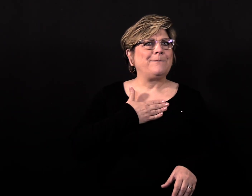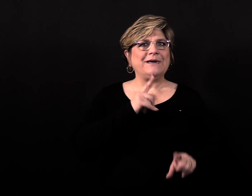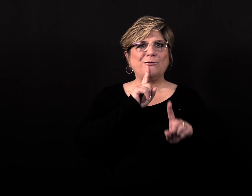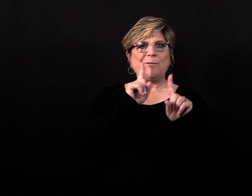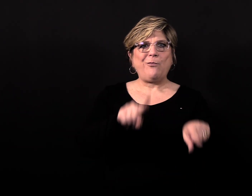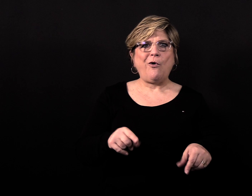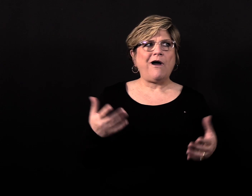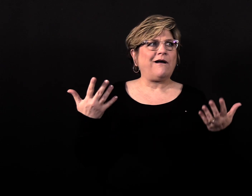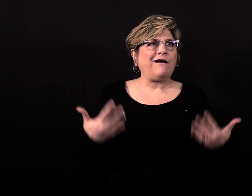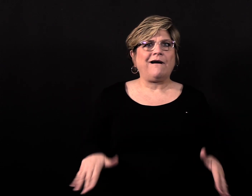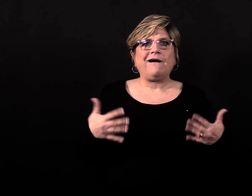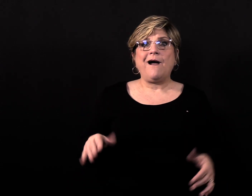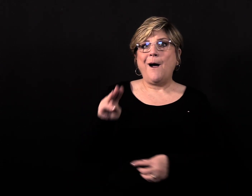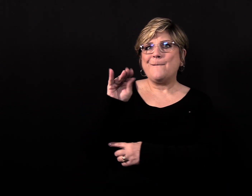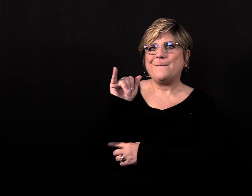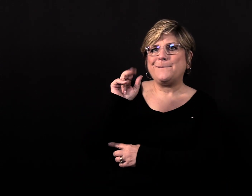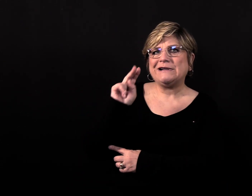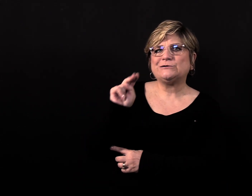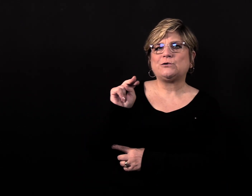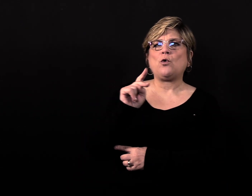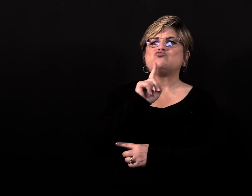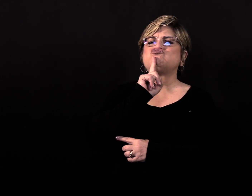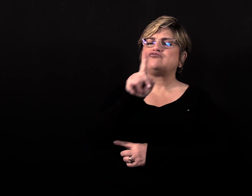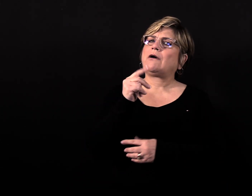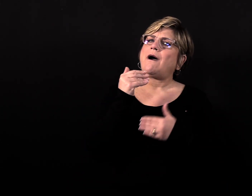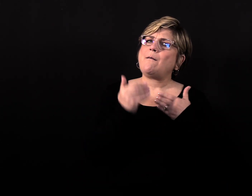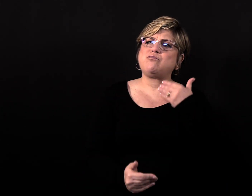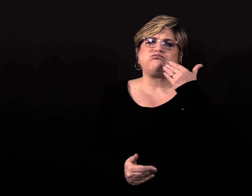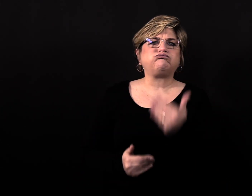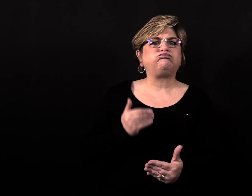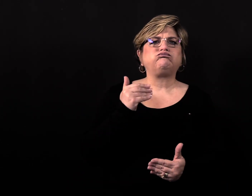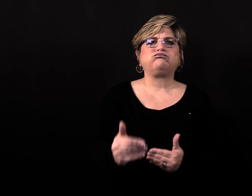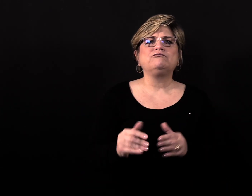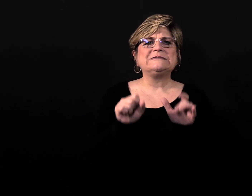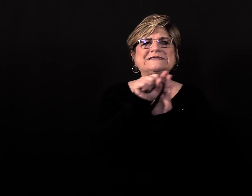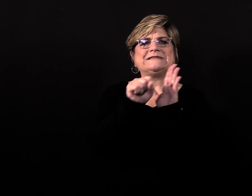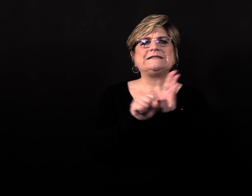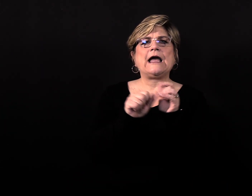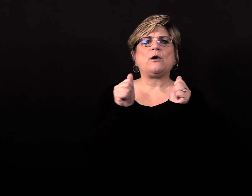that Minnesota is a progressive state with a